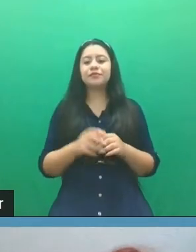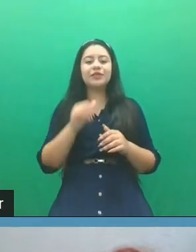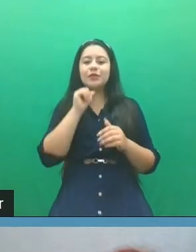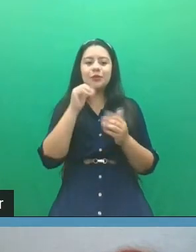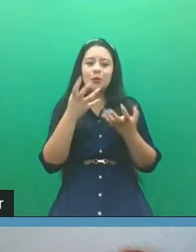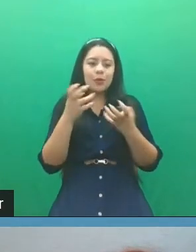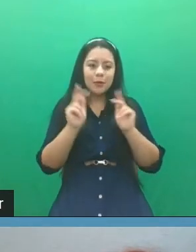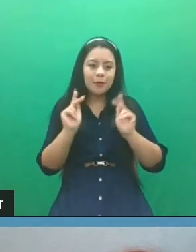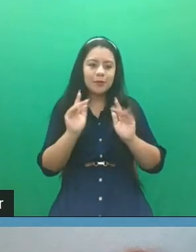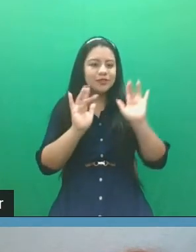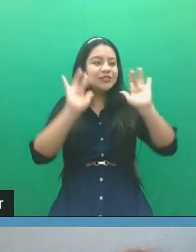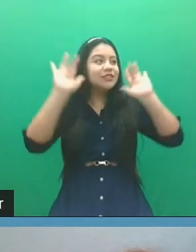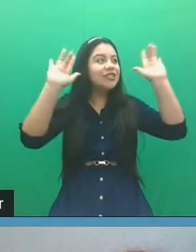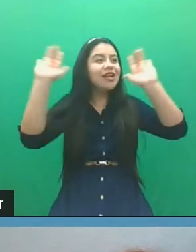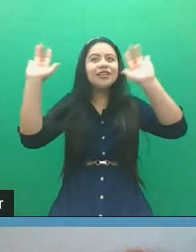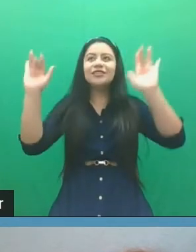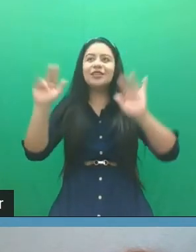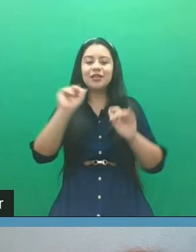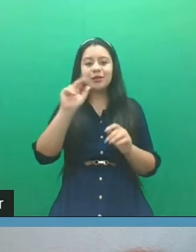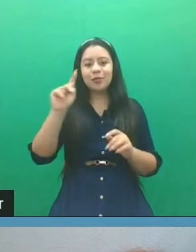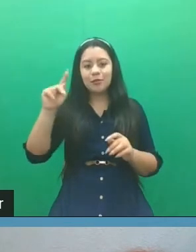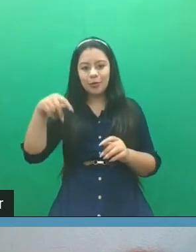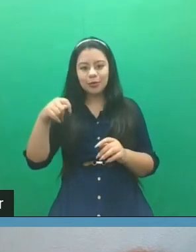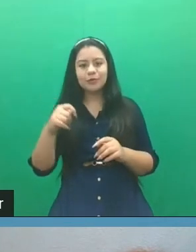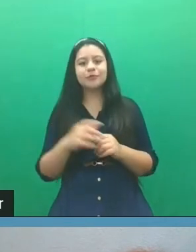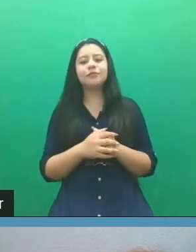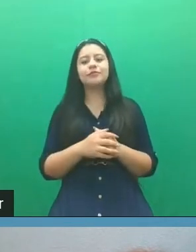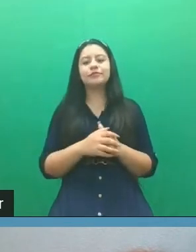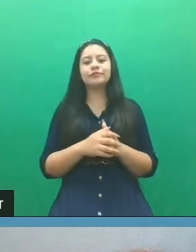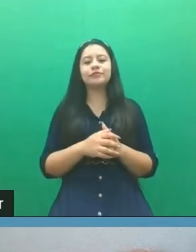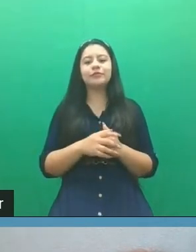touching the house, the apartments more than they were already doing by walking through them,